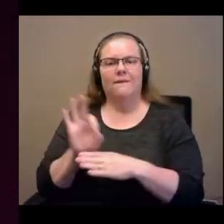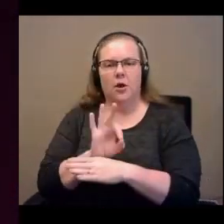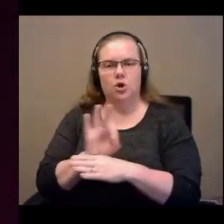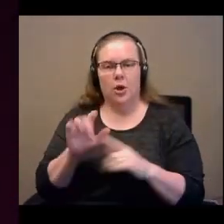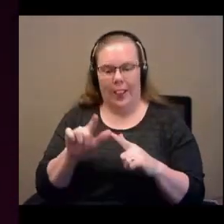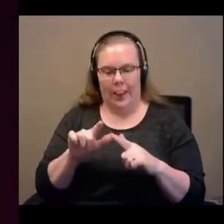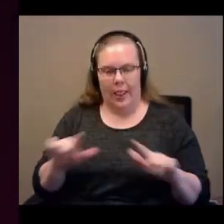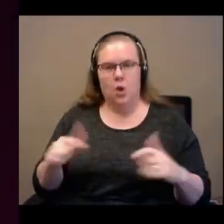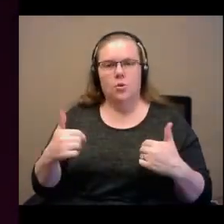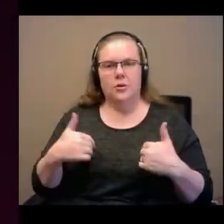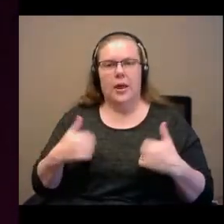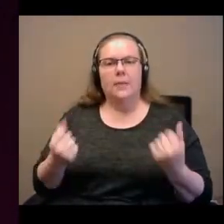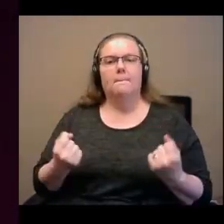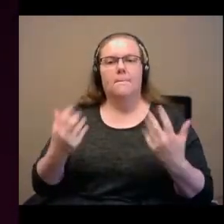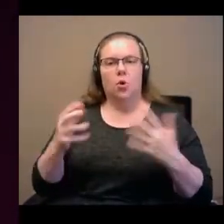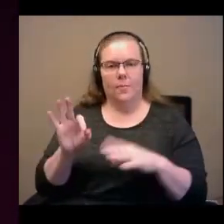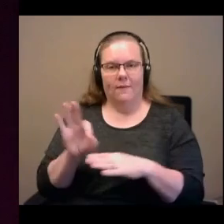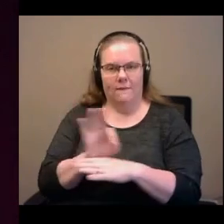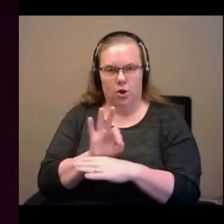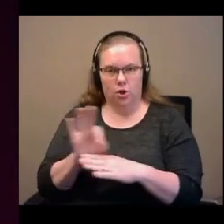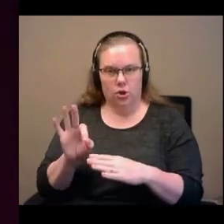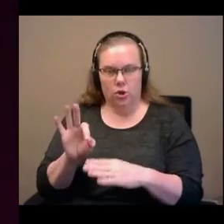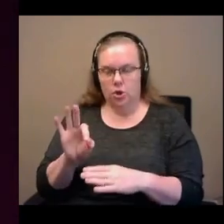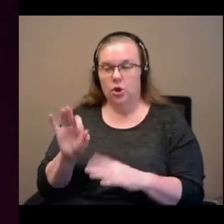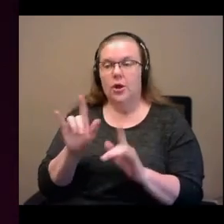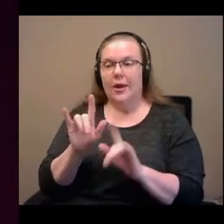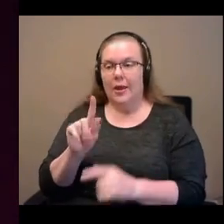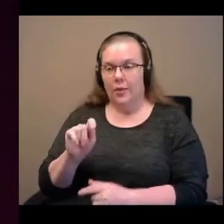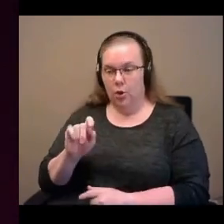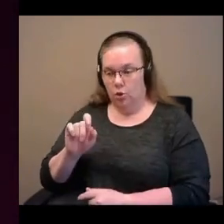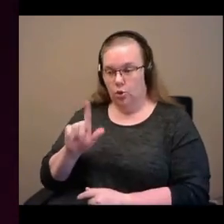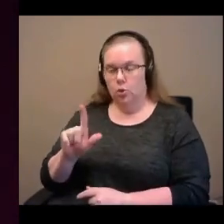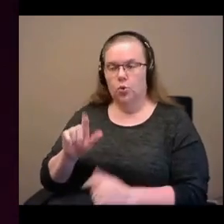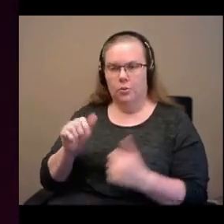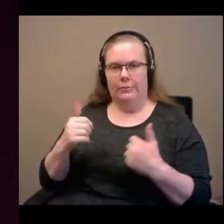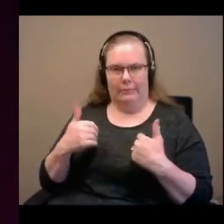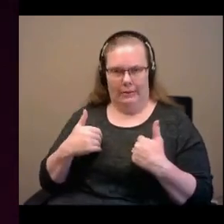just like a tool that can do different types of things. You is great for holding attention,